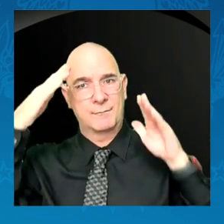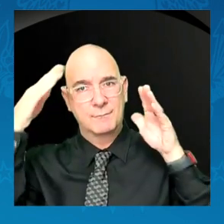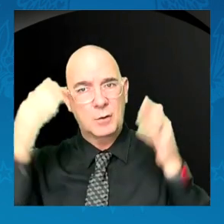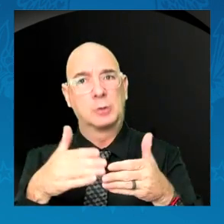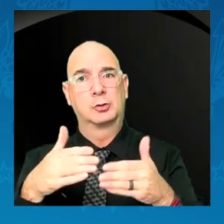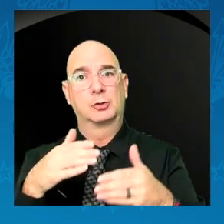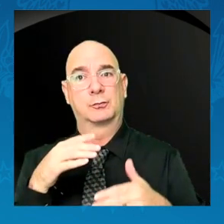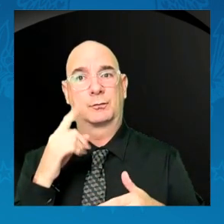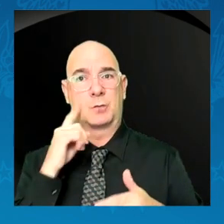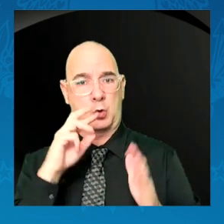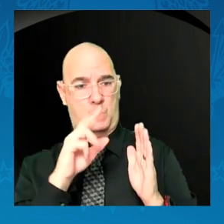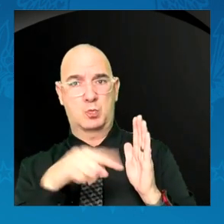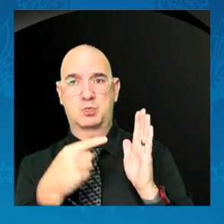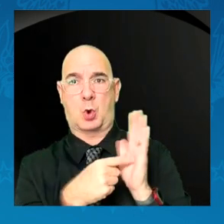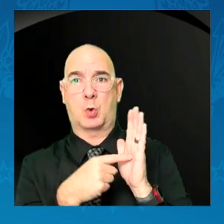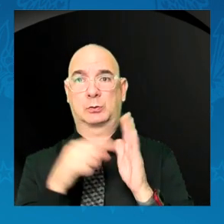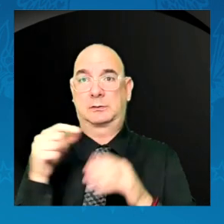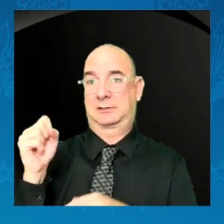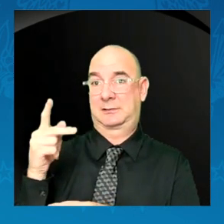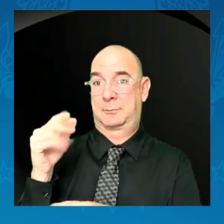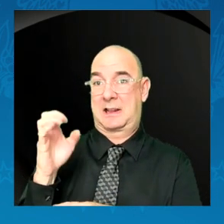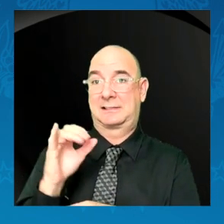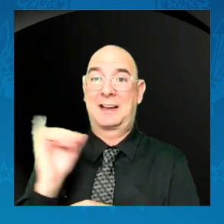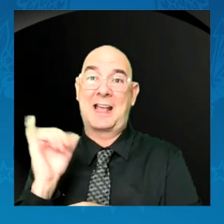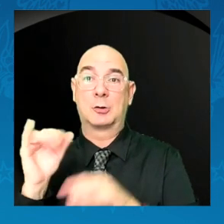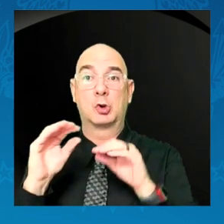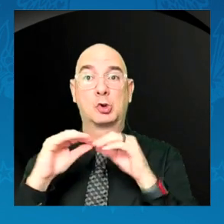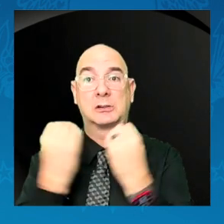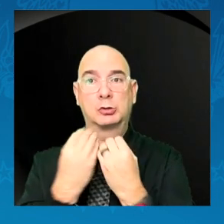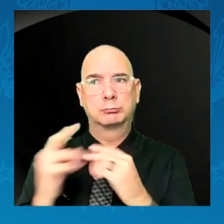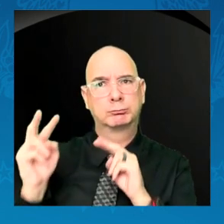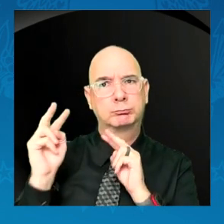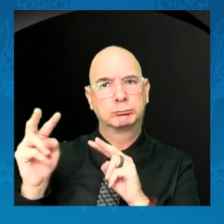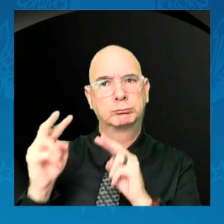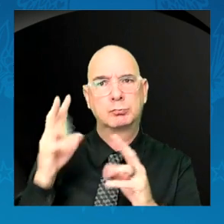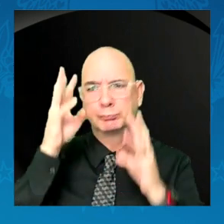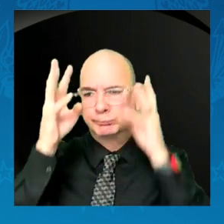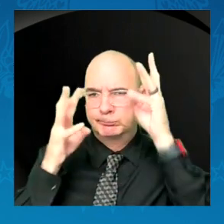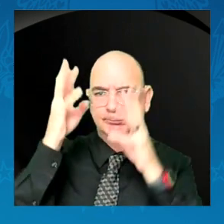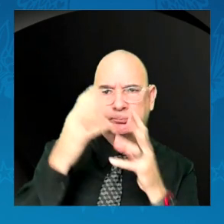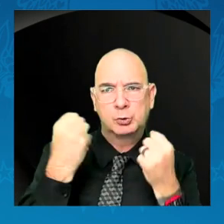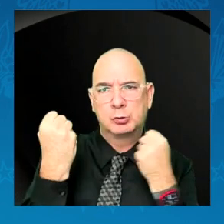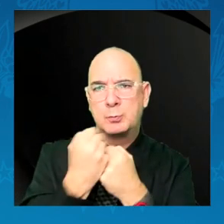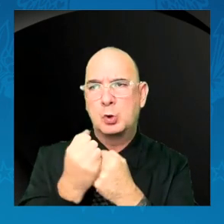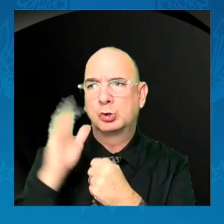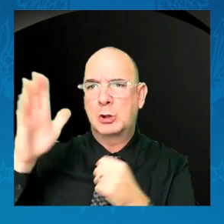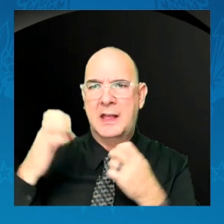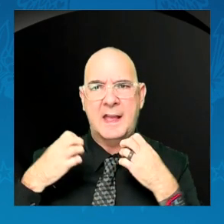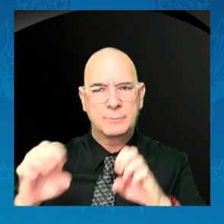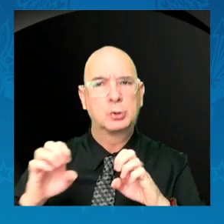We look forward to innovatively supporting your efforts as you confront both challenges and opportunities